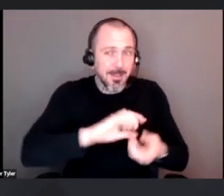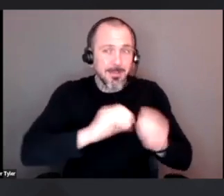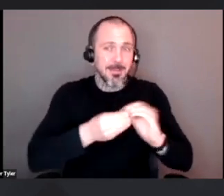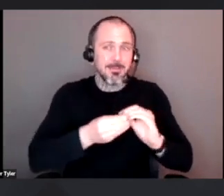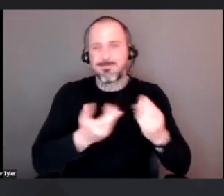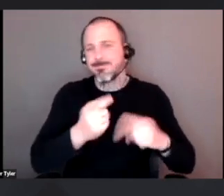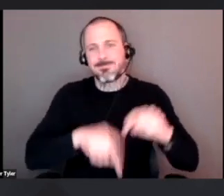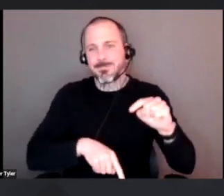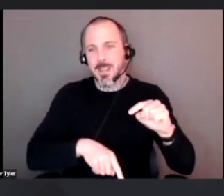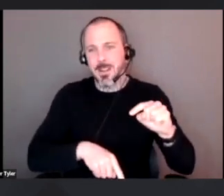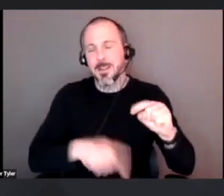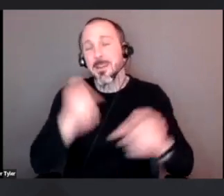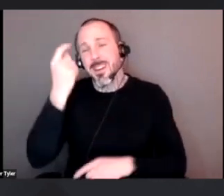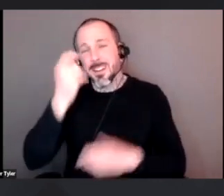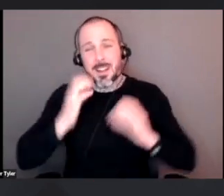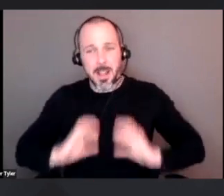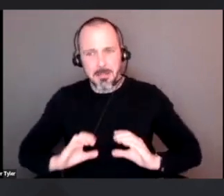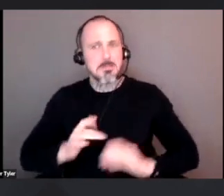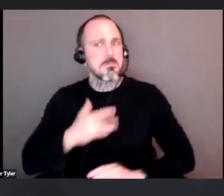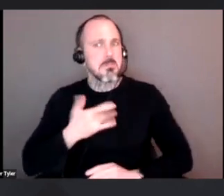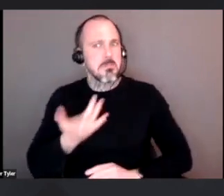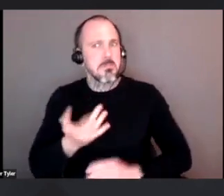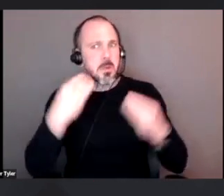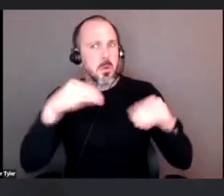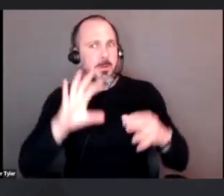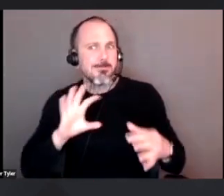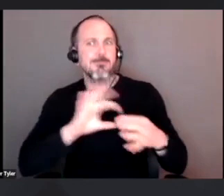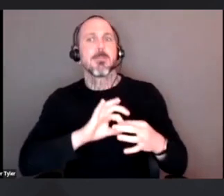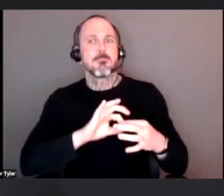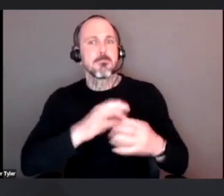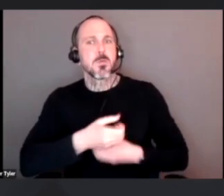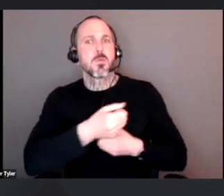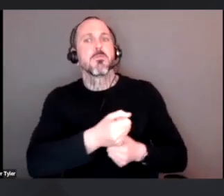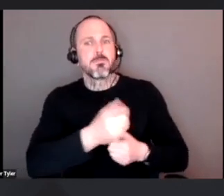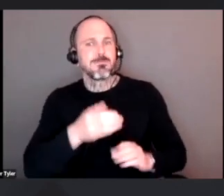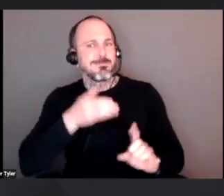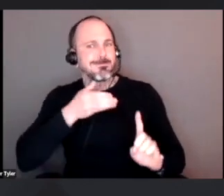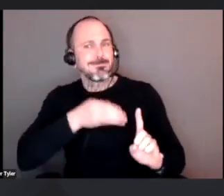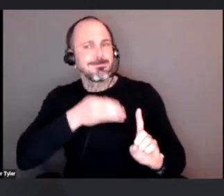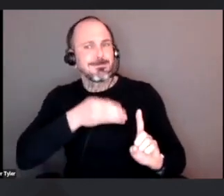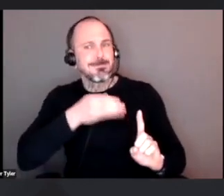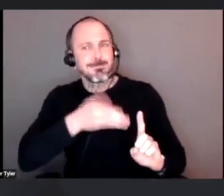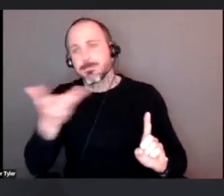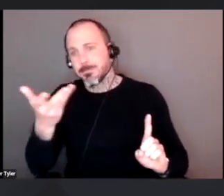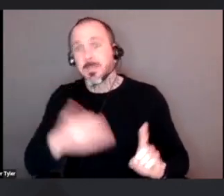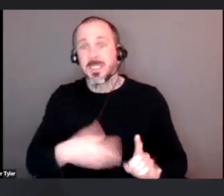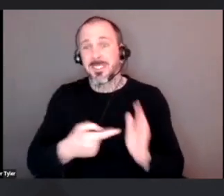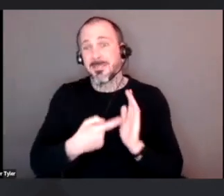Absolutely, you're authentically representing, you know, your workplace is authentically representing the community that you serve, right